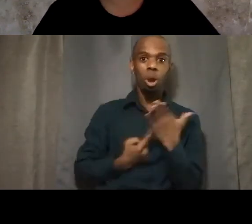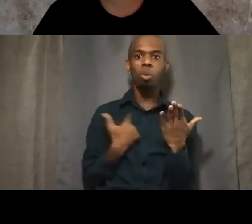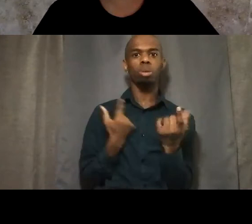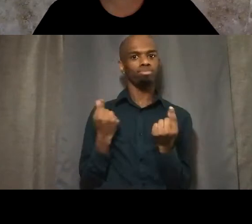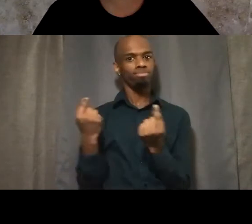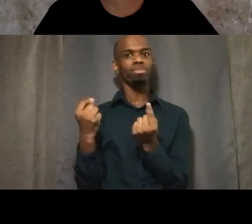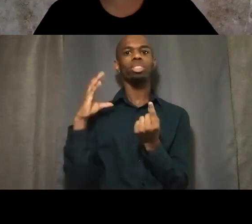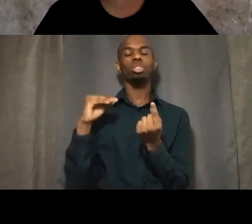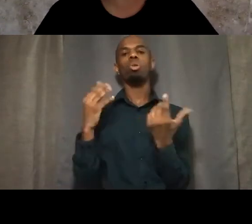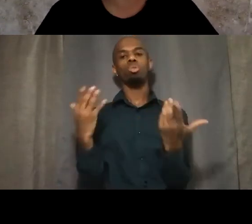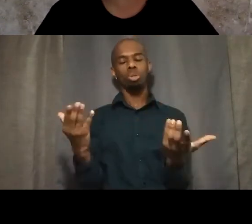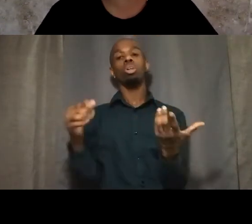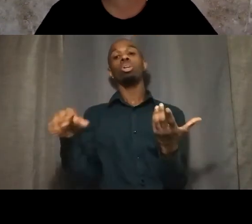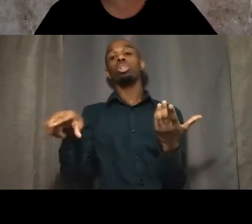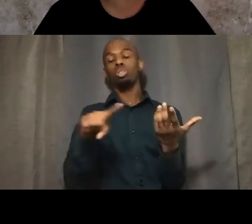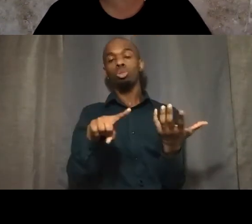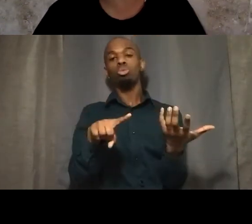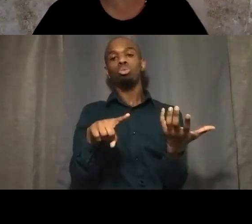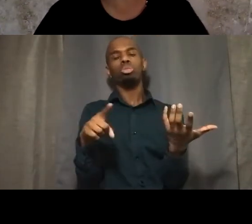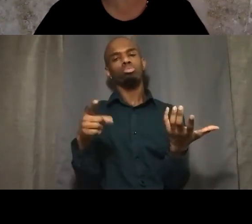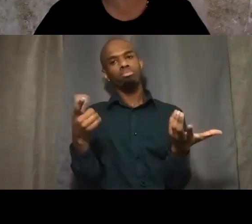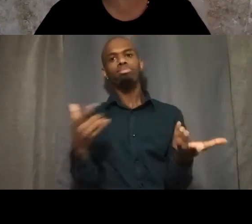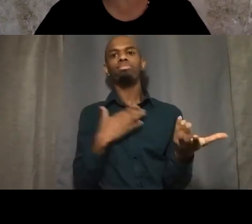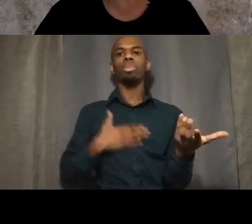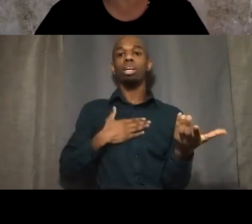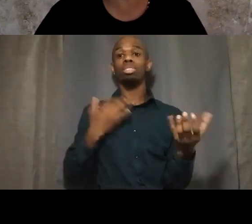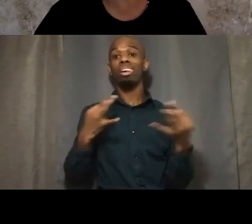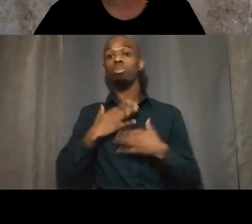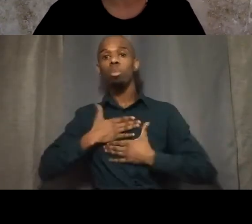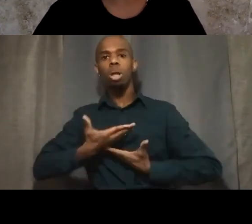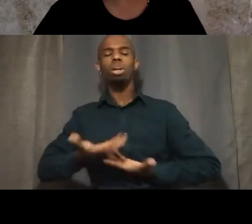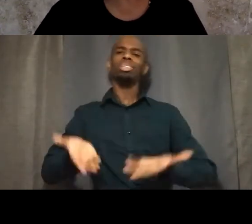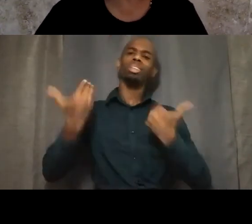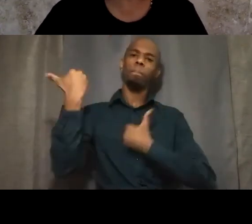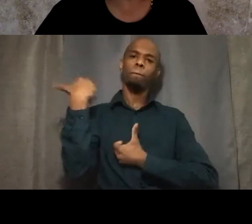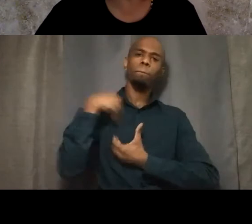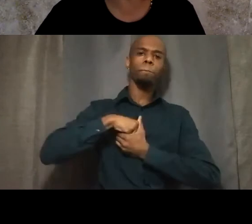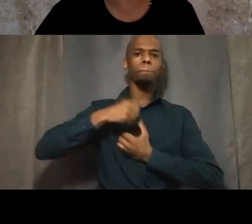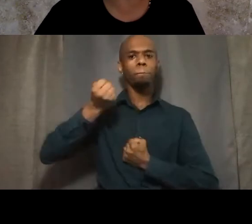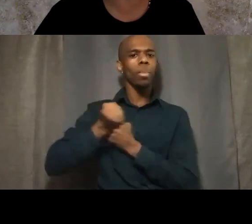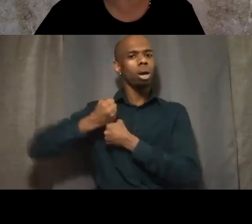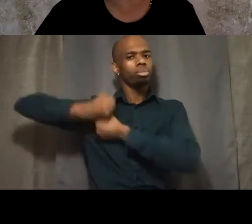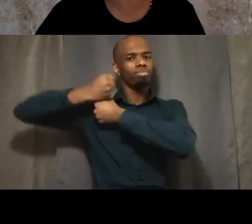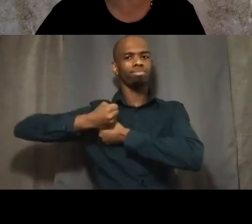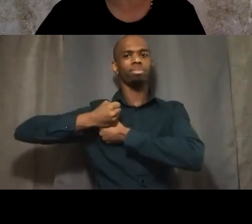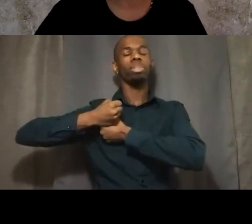It's not on your calls to action for this week but as soon as we get it together, we got two more sessions after this one.